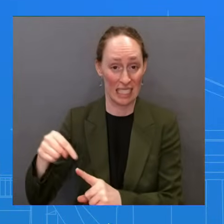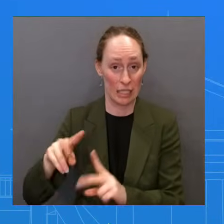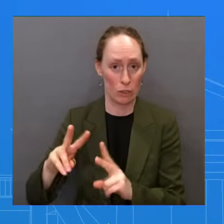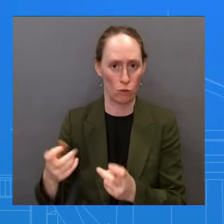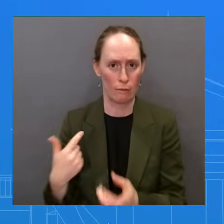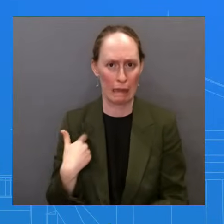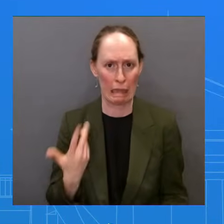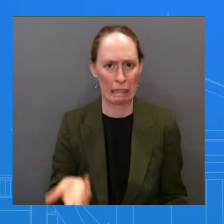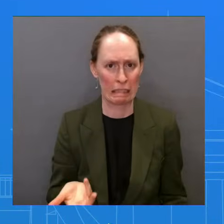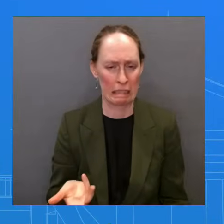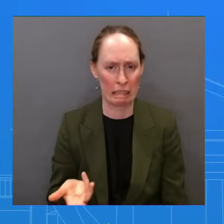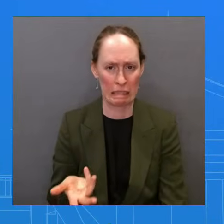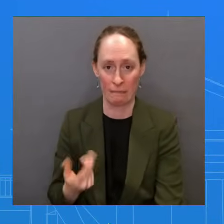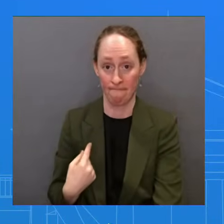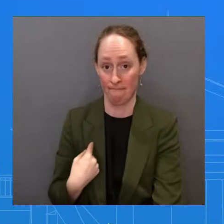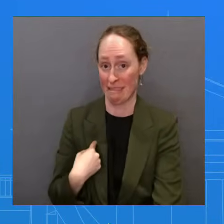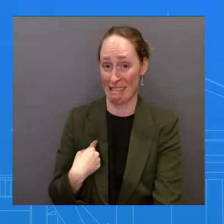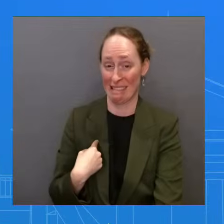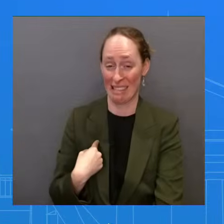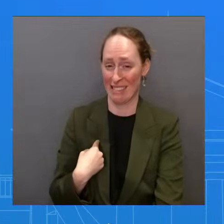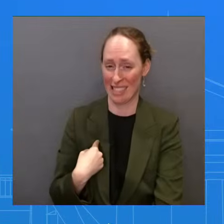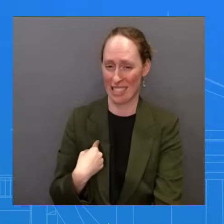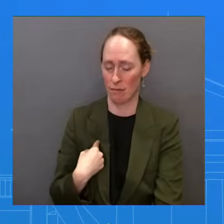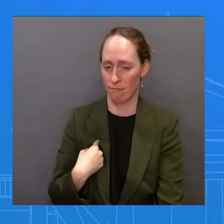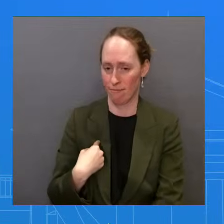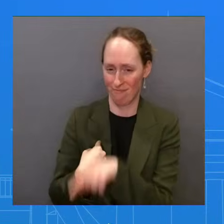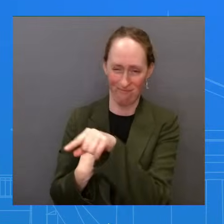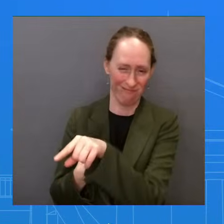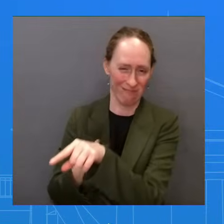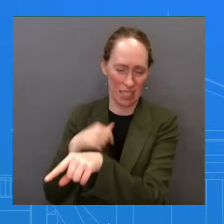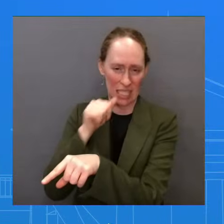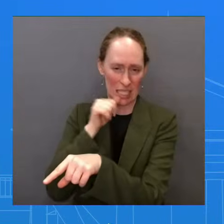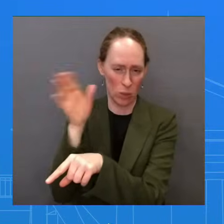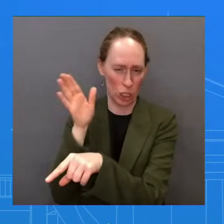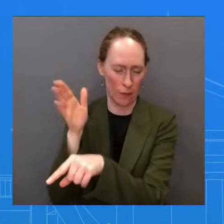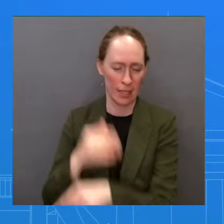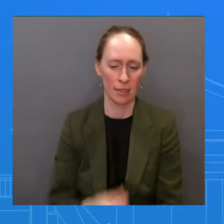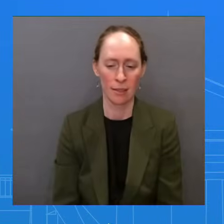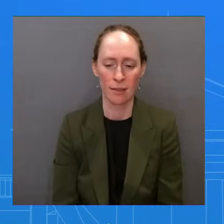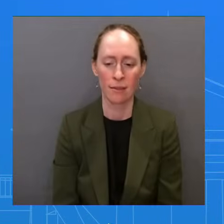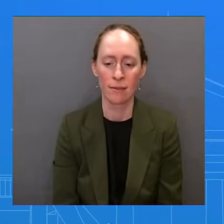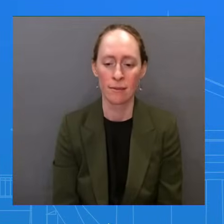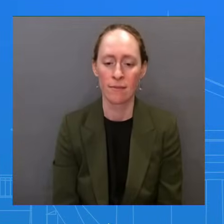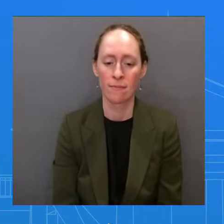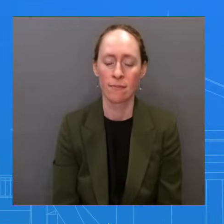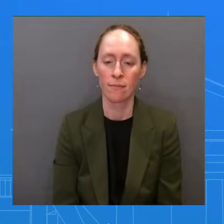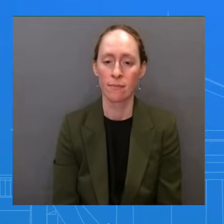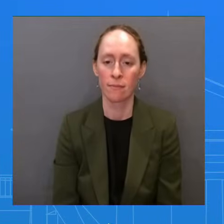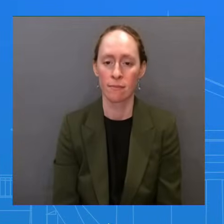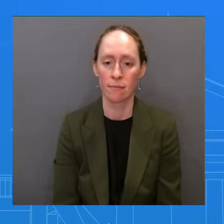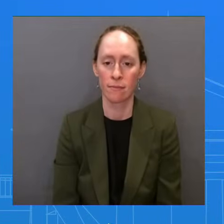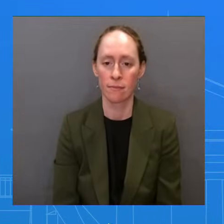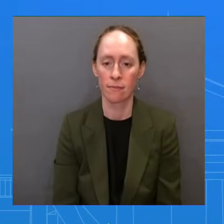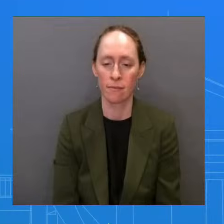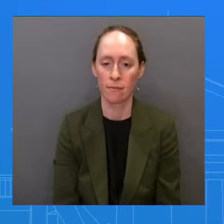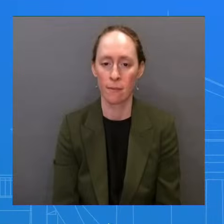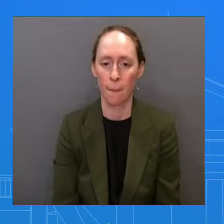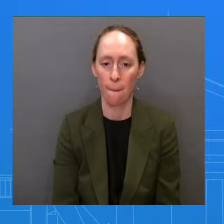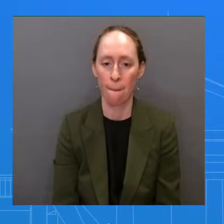The Press: He also says that he suspects that he was turned away because of profiling because of his background. Would -- do you want to respond to that at all?